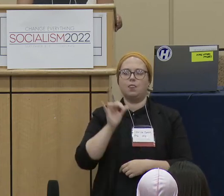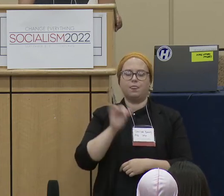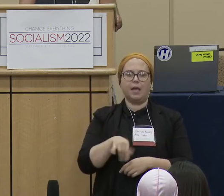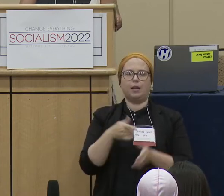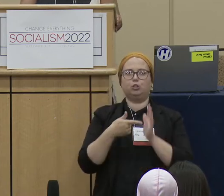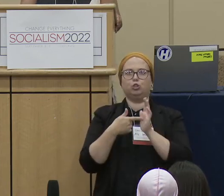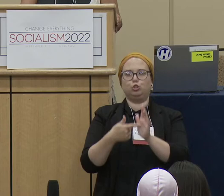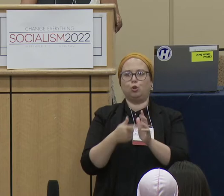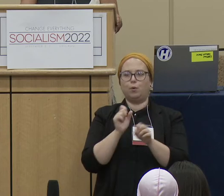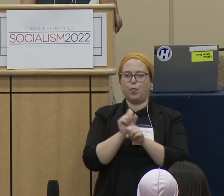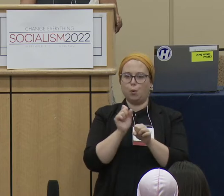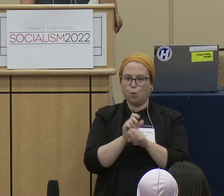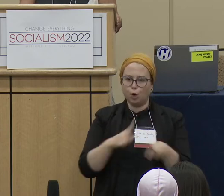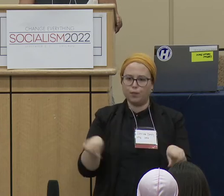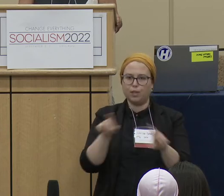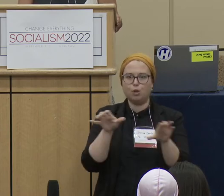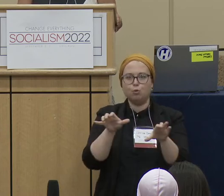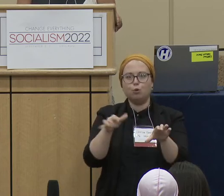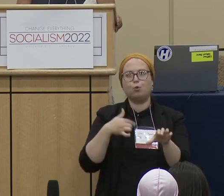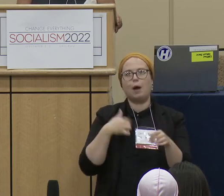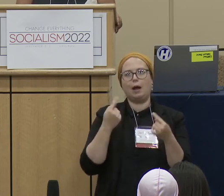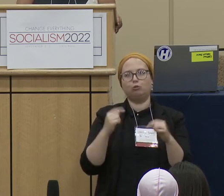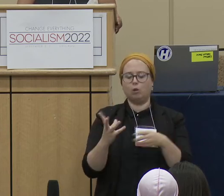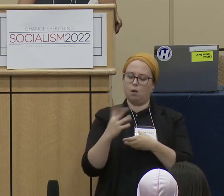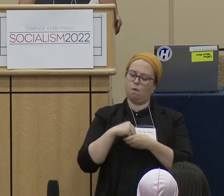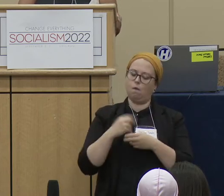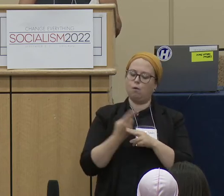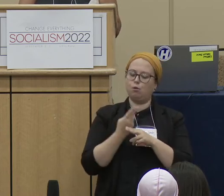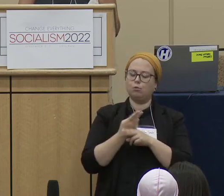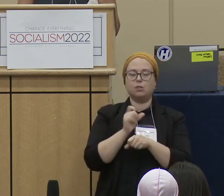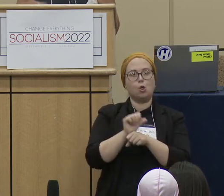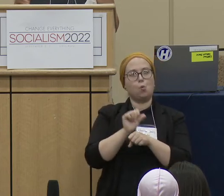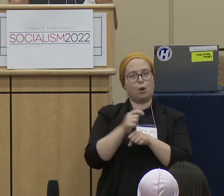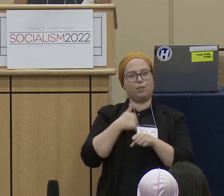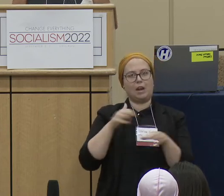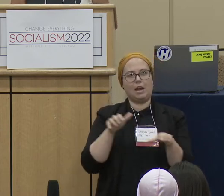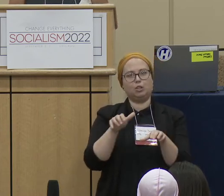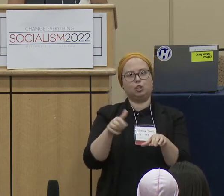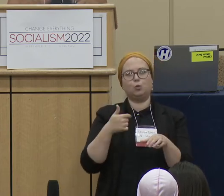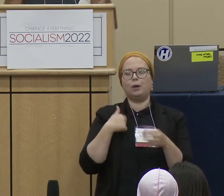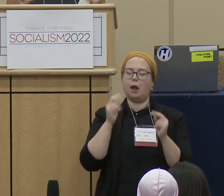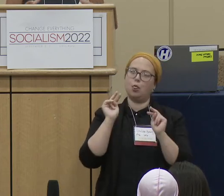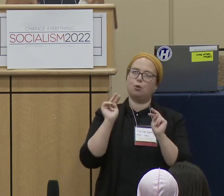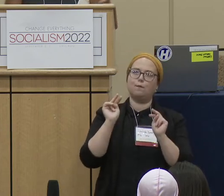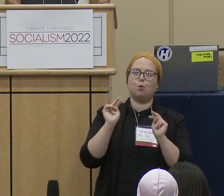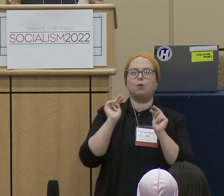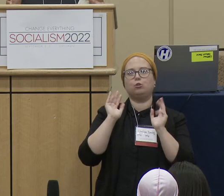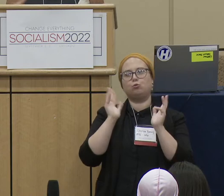is what's reflected in the work that many of you do. I try to manifest that in the work that I do . And I look forward to a